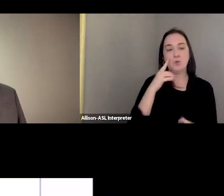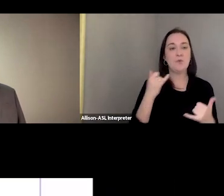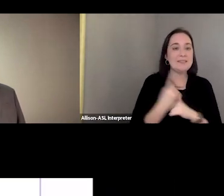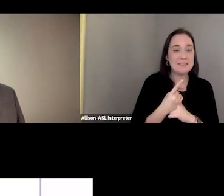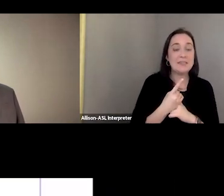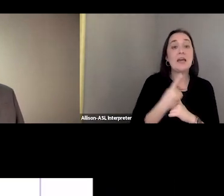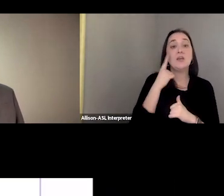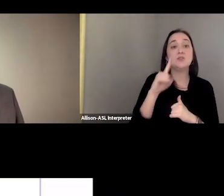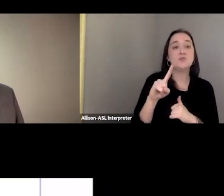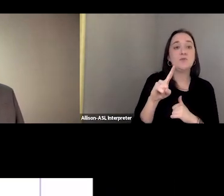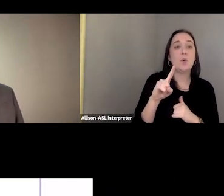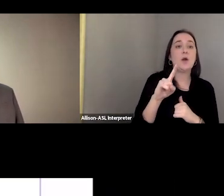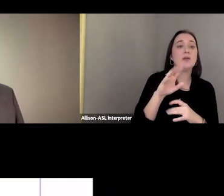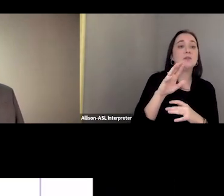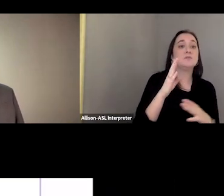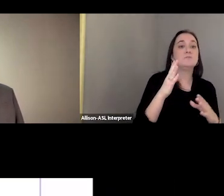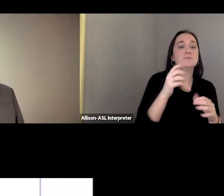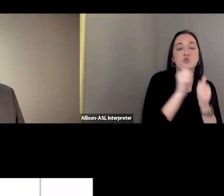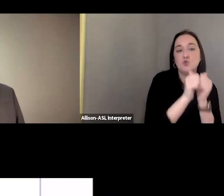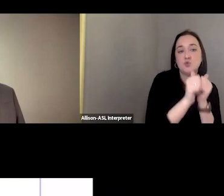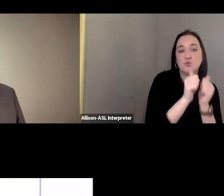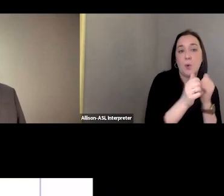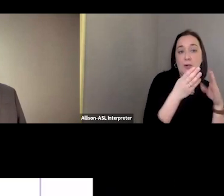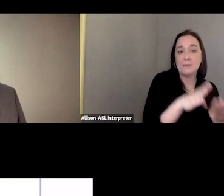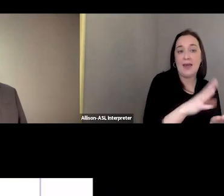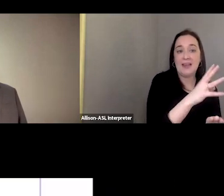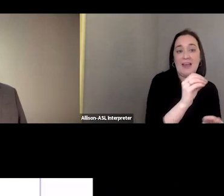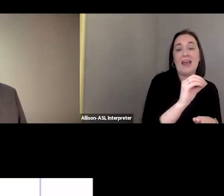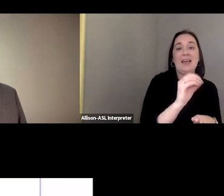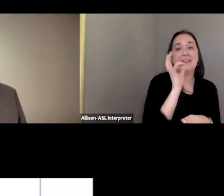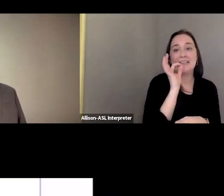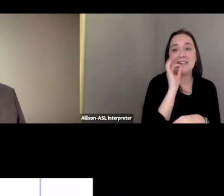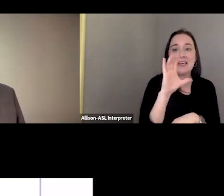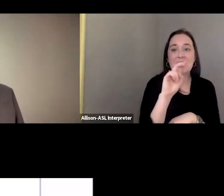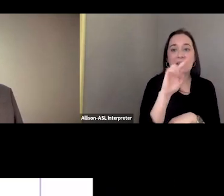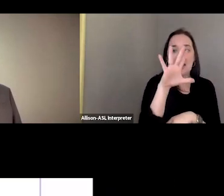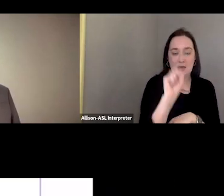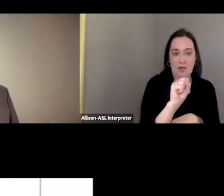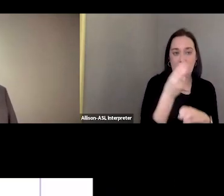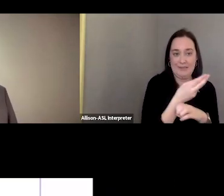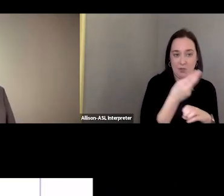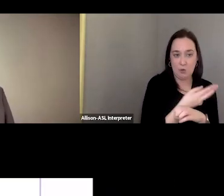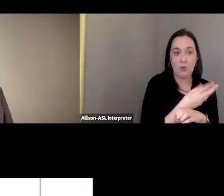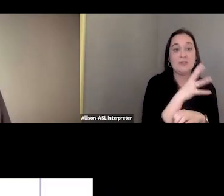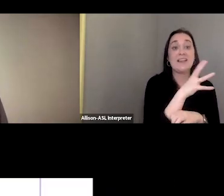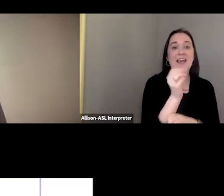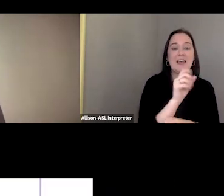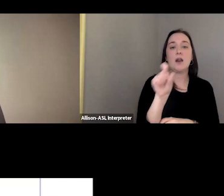betting and cannabis use a young, among young adults and college students and talk about the treatment and prevention that we might need